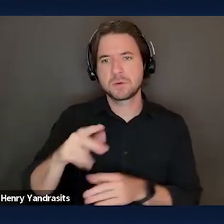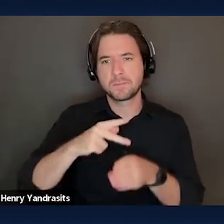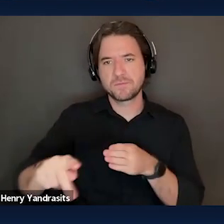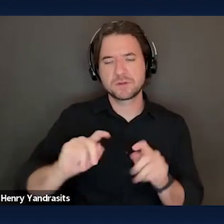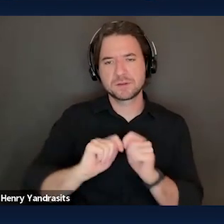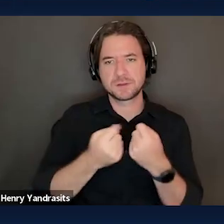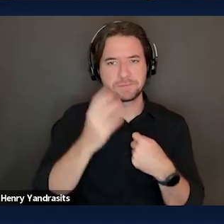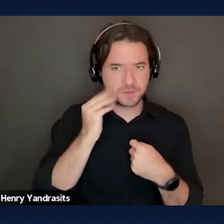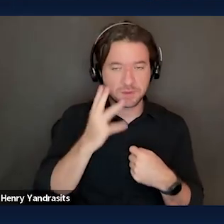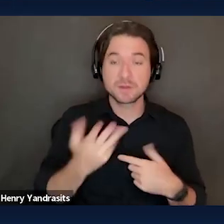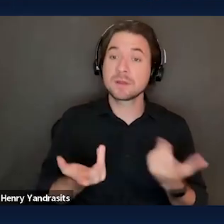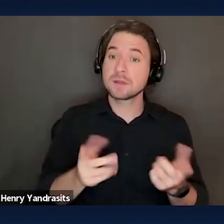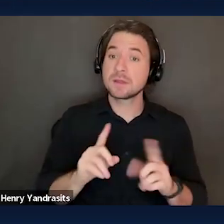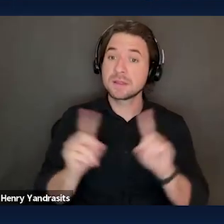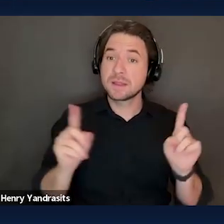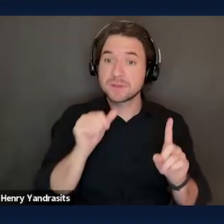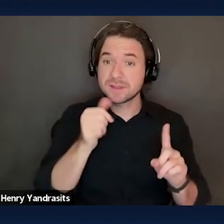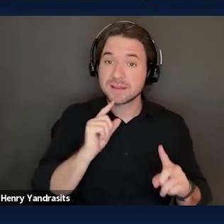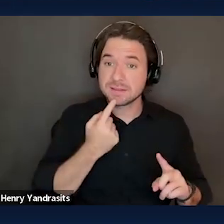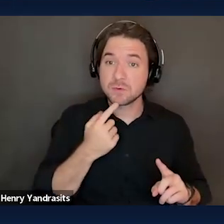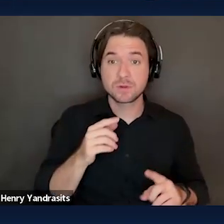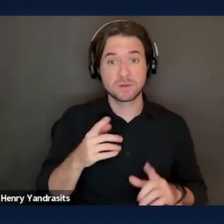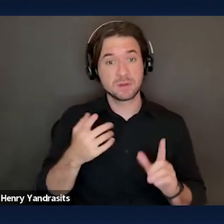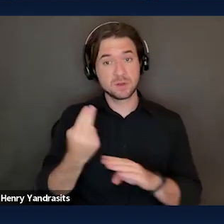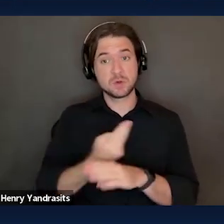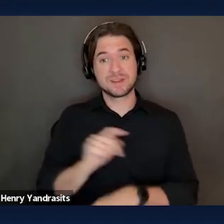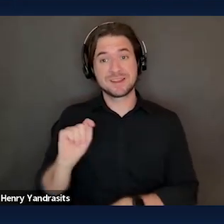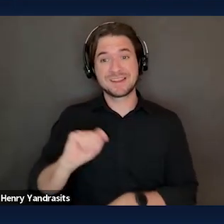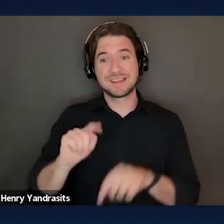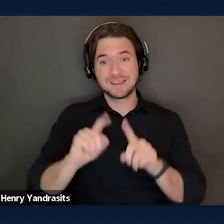Differences were not significant as indicated by a t-test for independent samples.